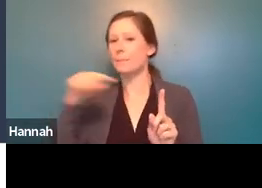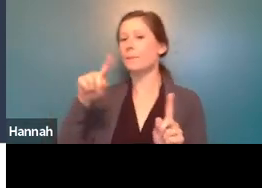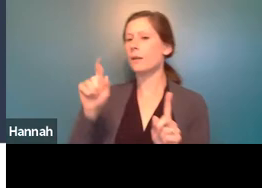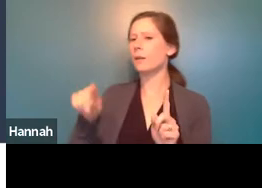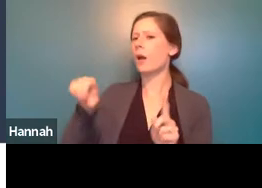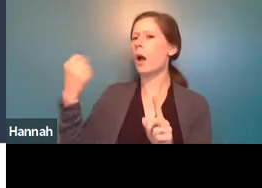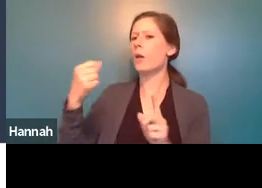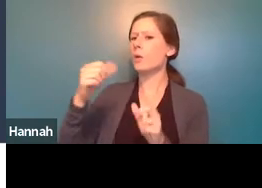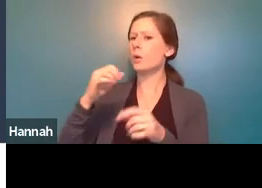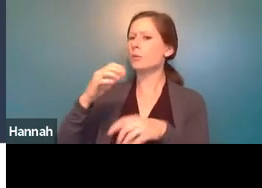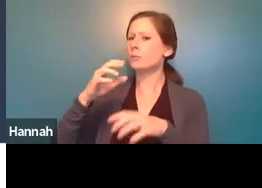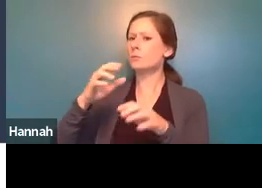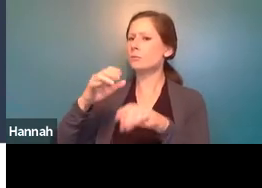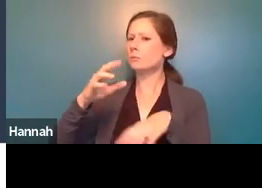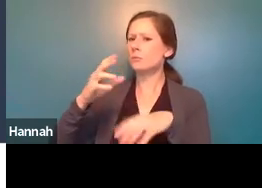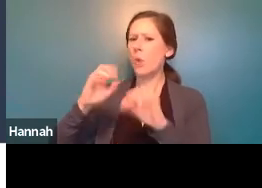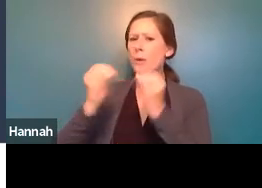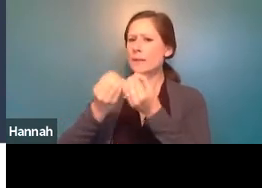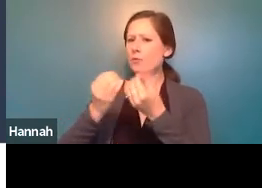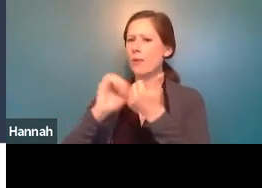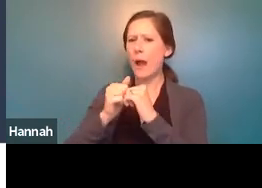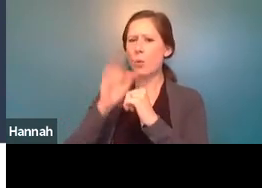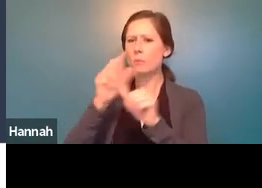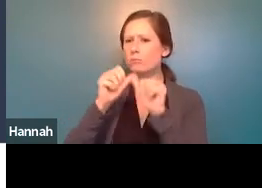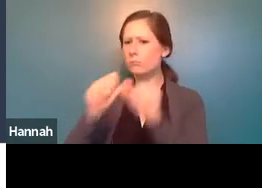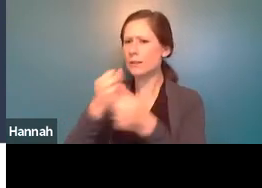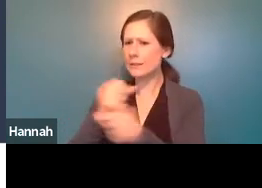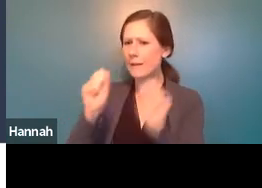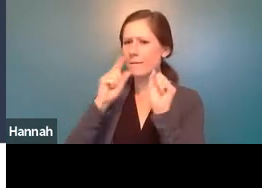how will you ensure safety for the Zoo and Aquarium when you guys reopen to the public as well?